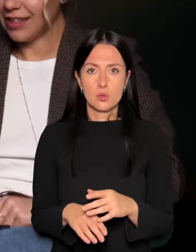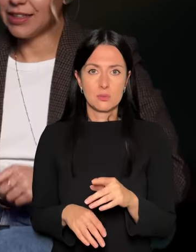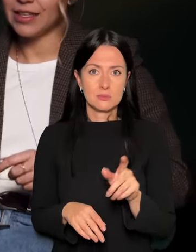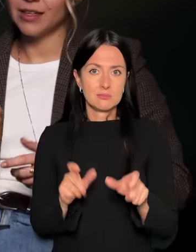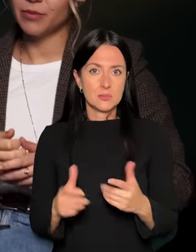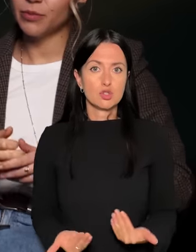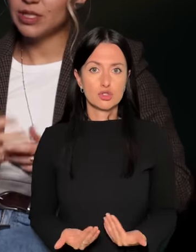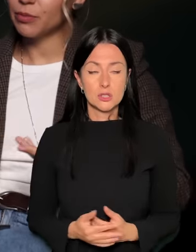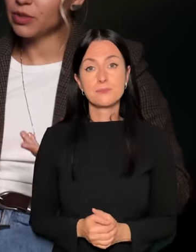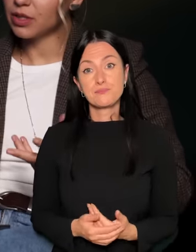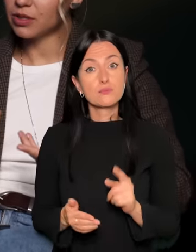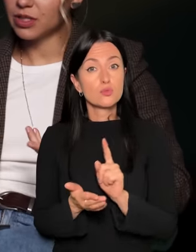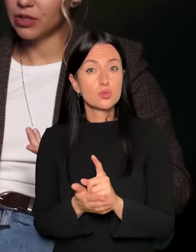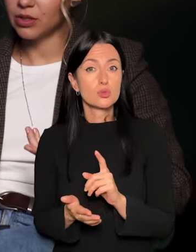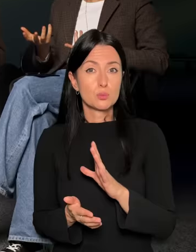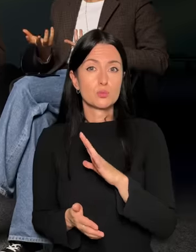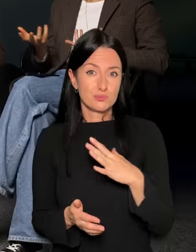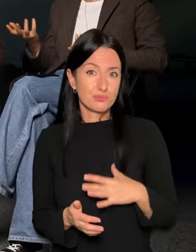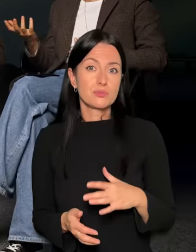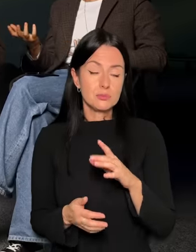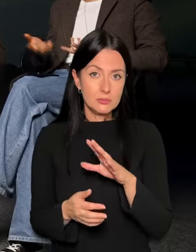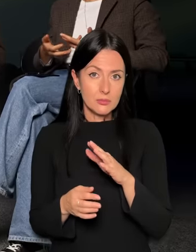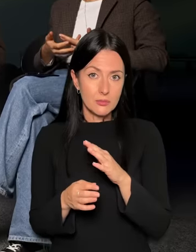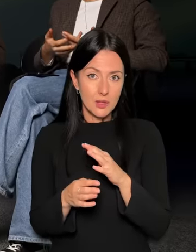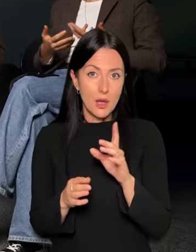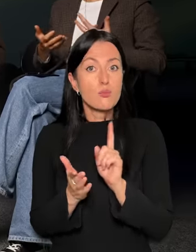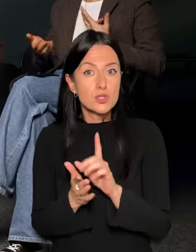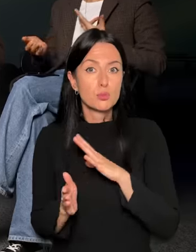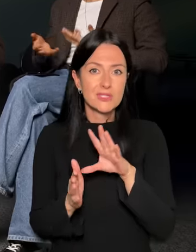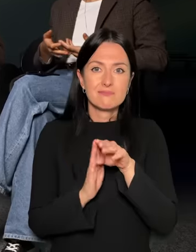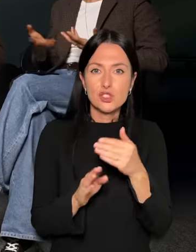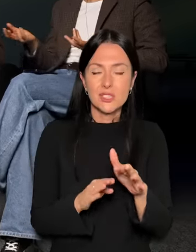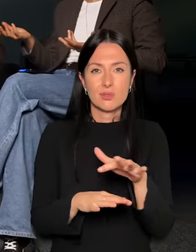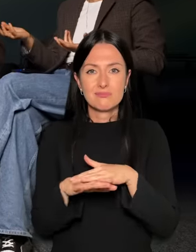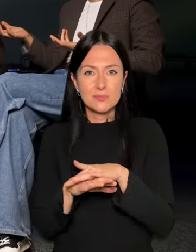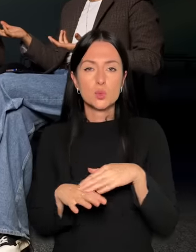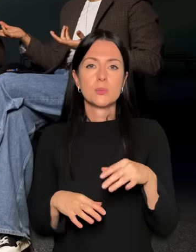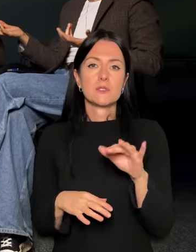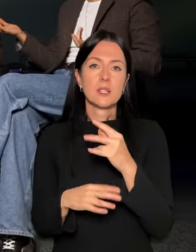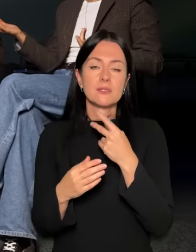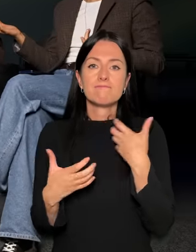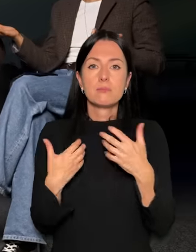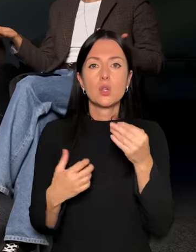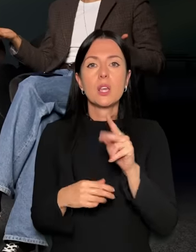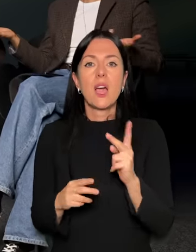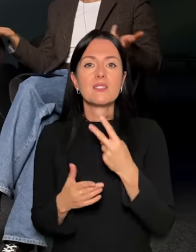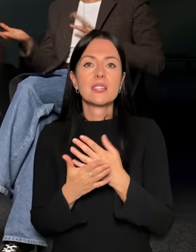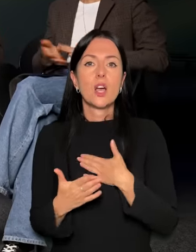Thank you very much. Yes, we must be part of civil society and care about what our present looks like